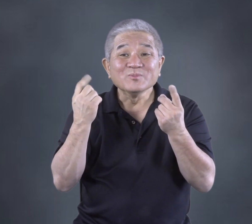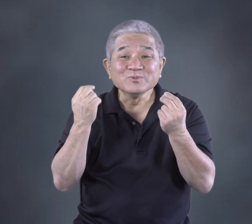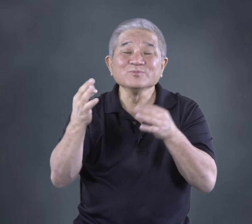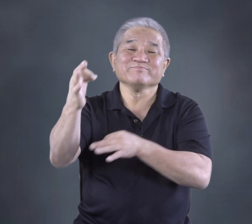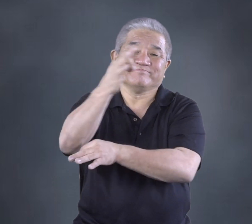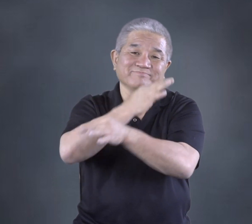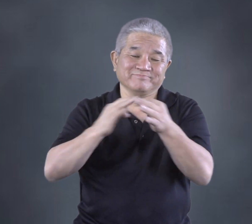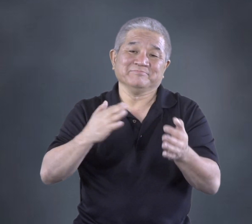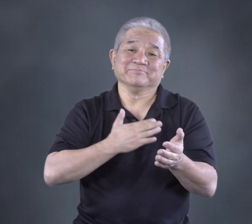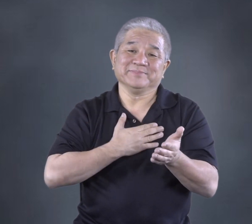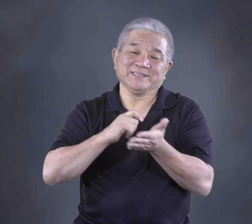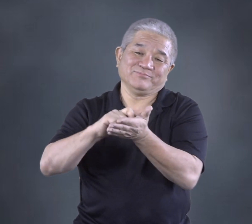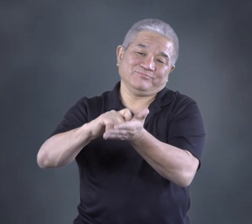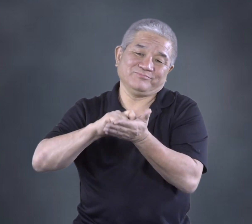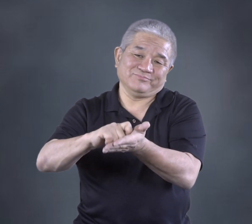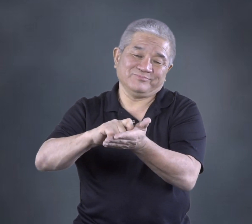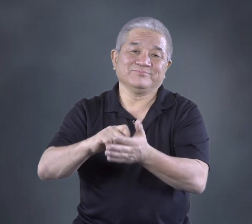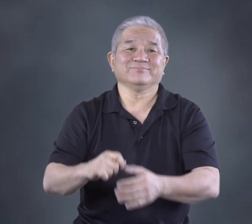PLEASE WRITE DOWN WHAT YOU ARE TELLING ME.